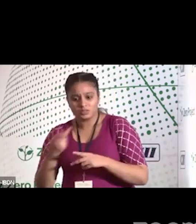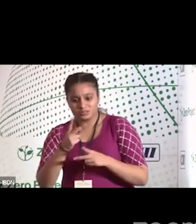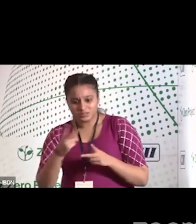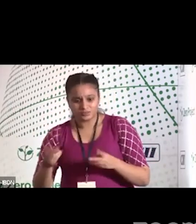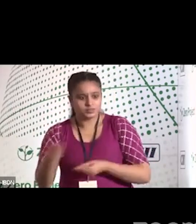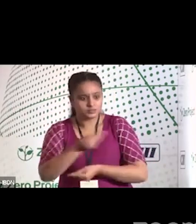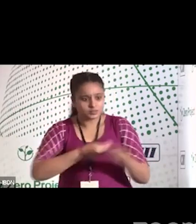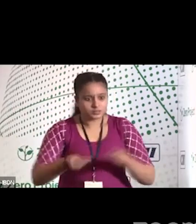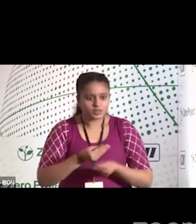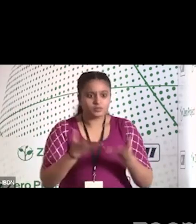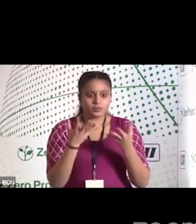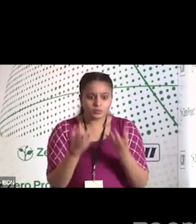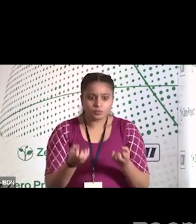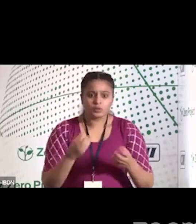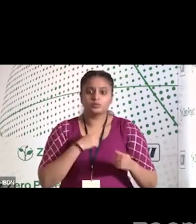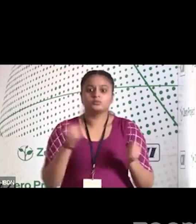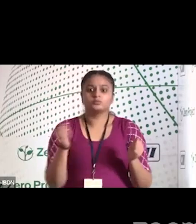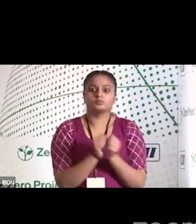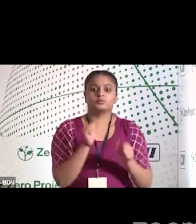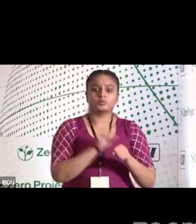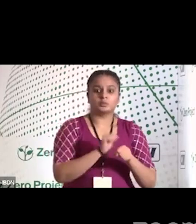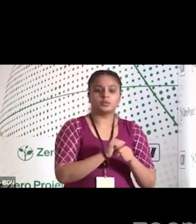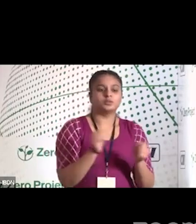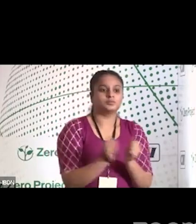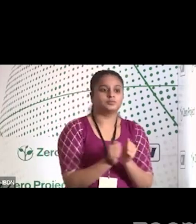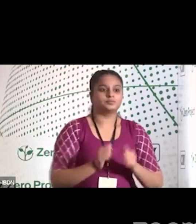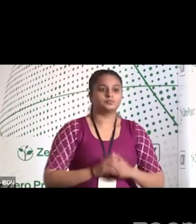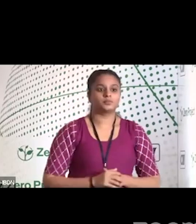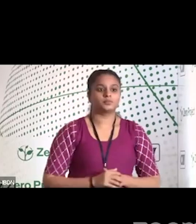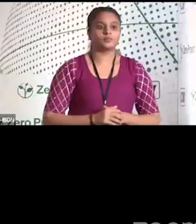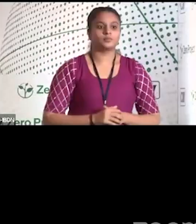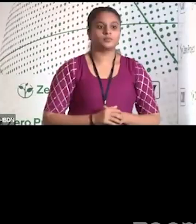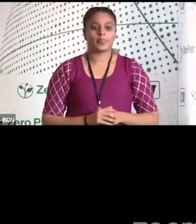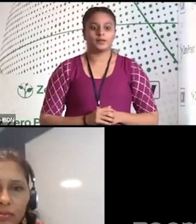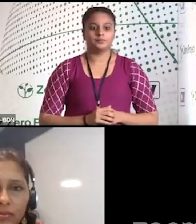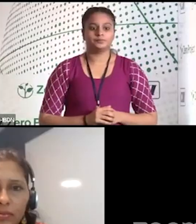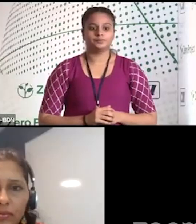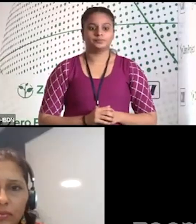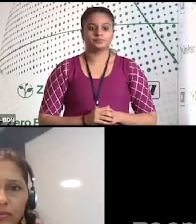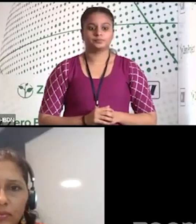to the people that we are working with linked to this.